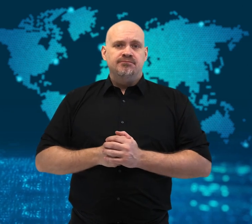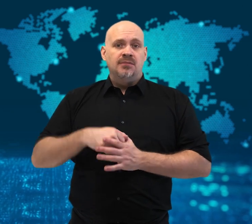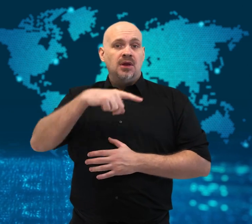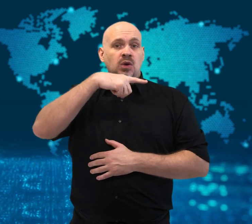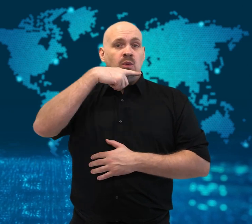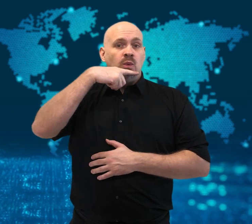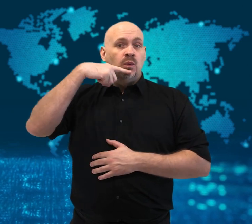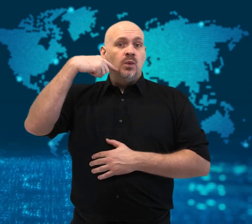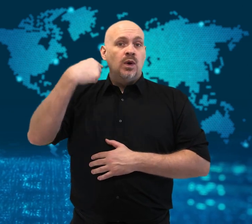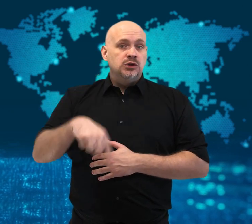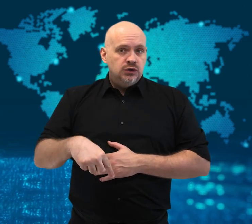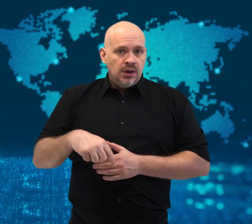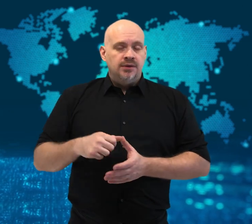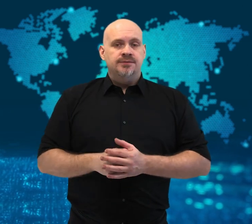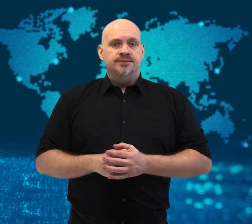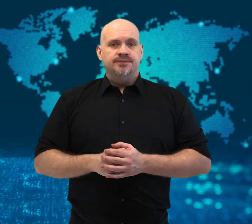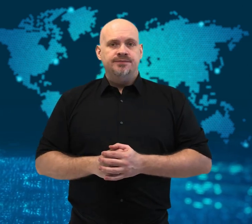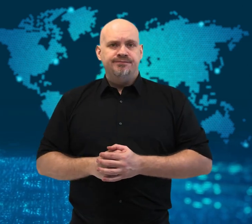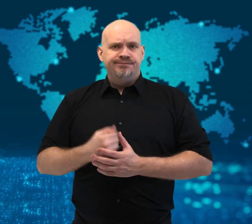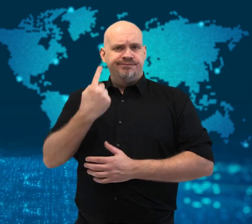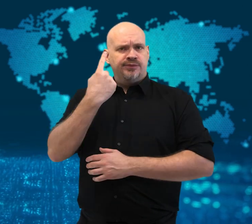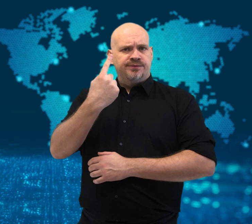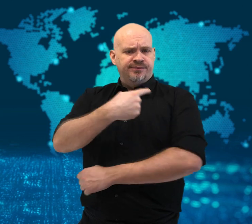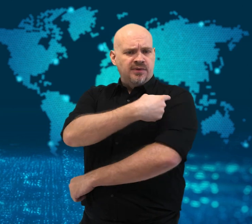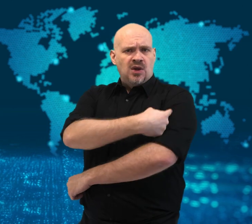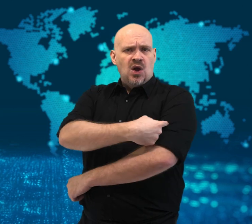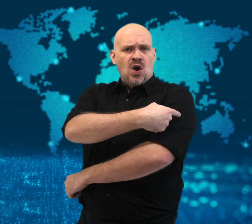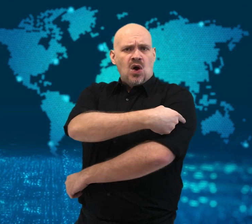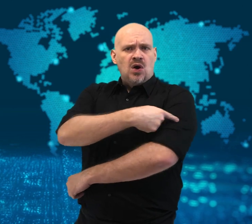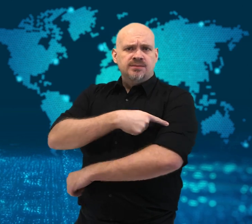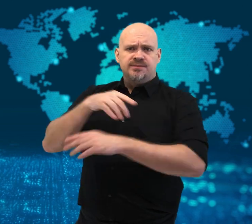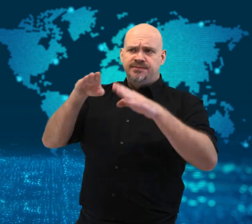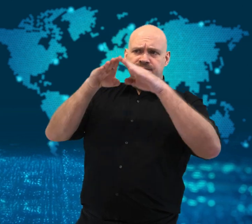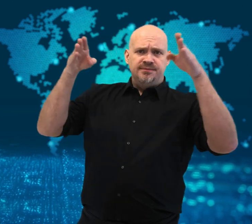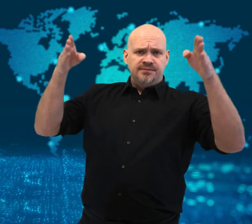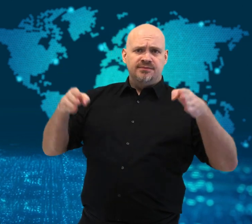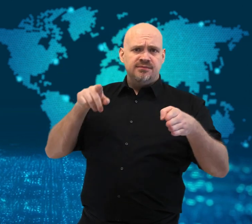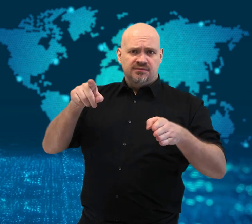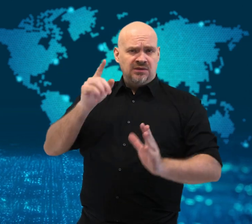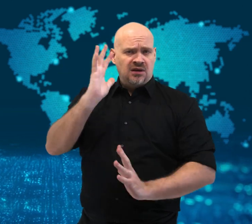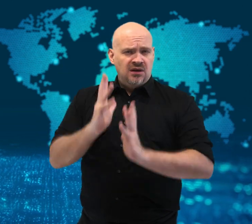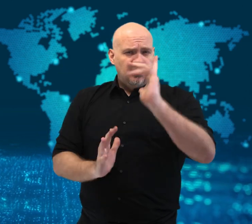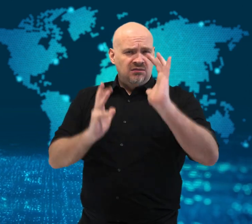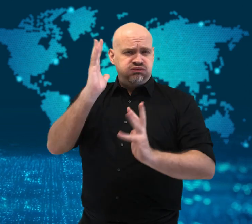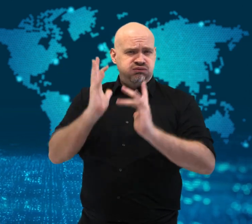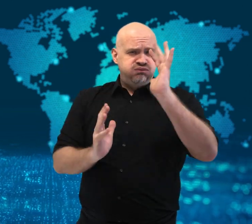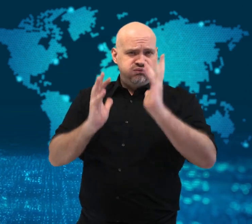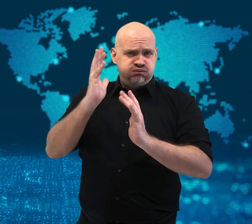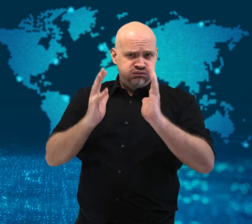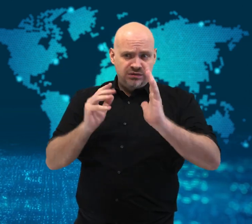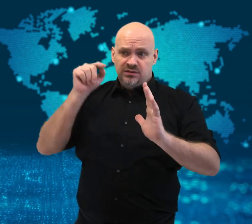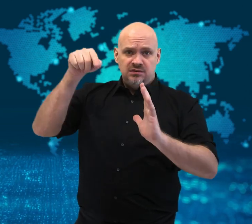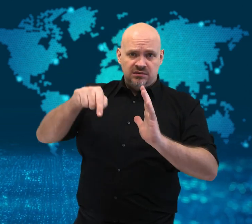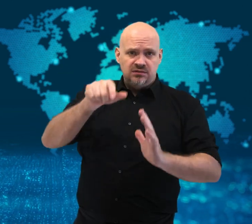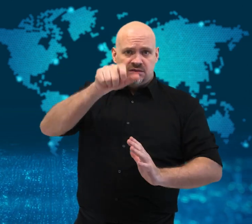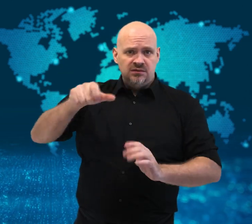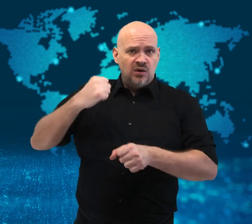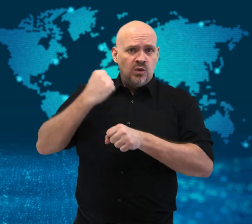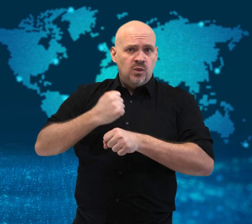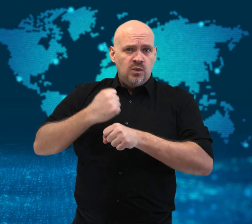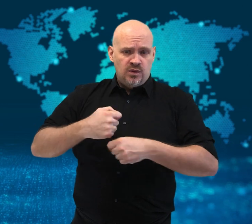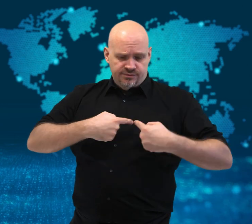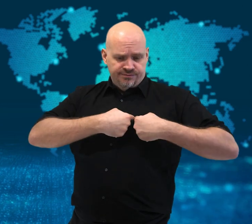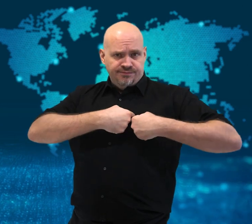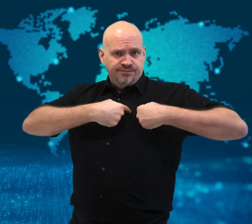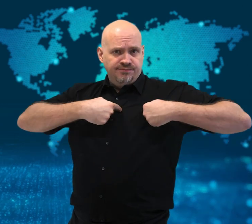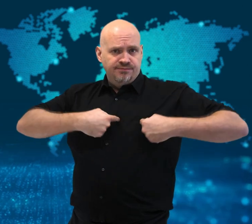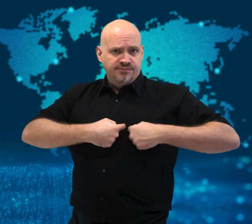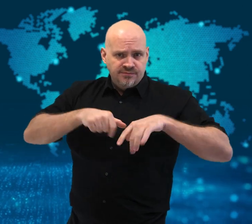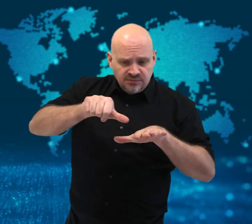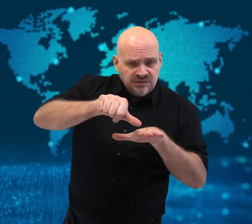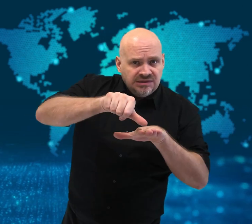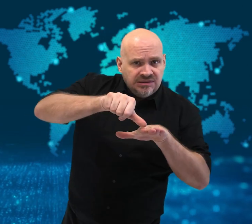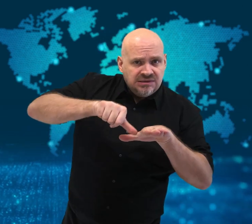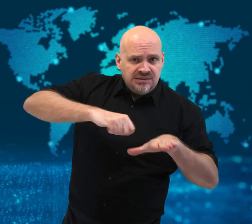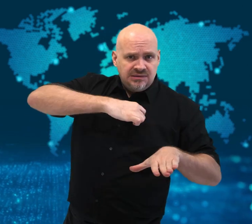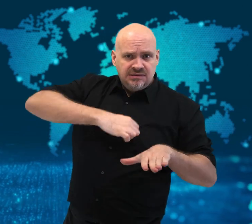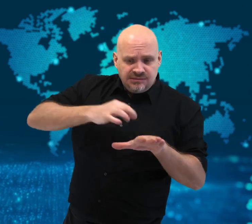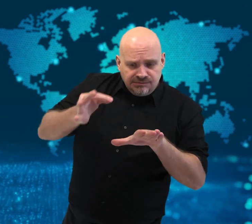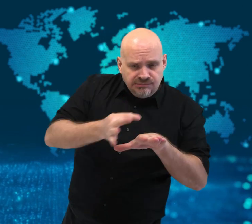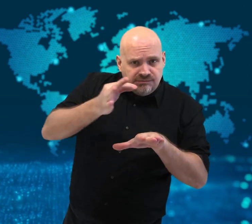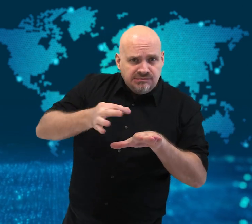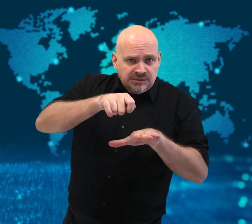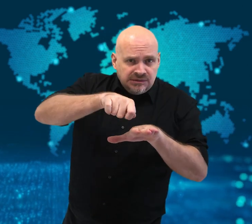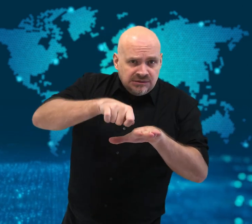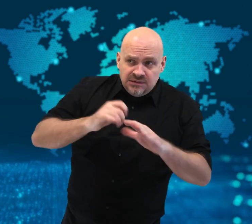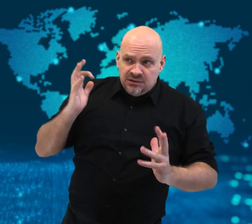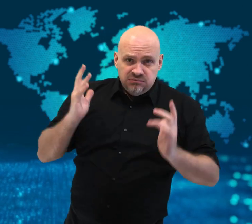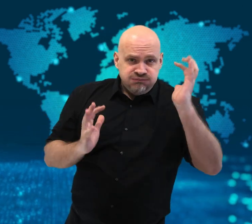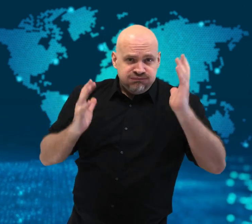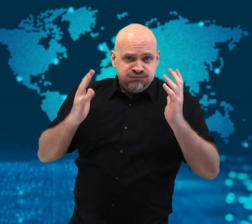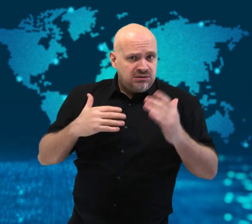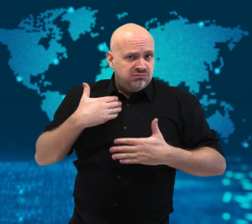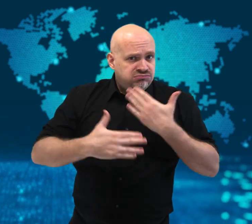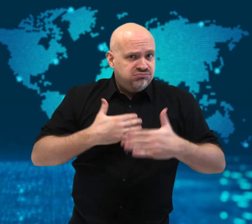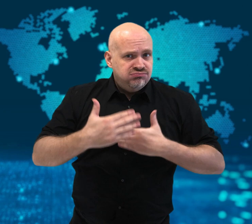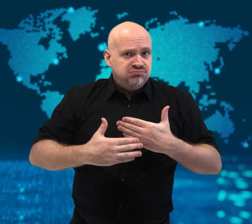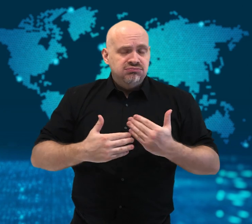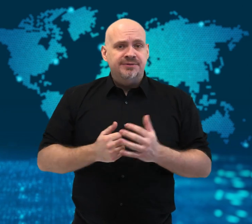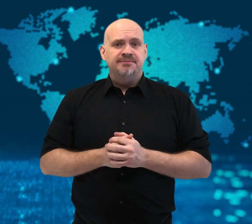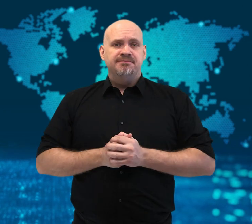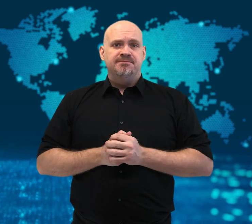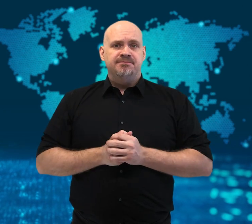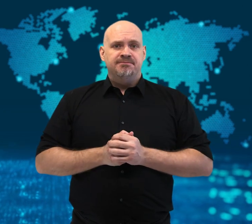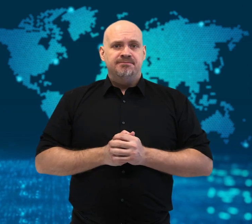Heart surgery while hospital on fire.